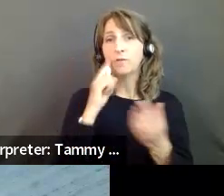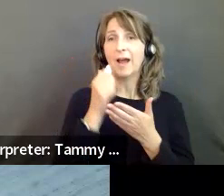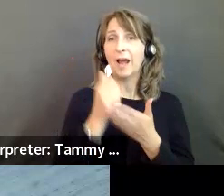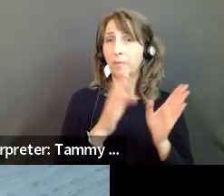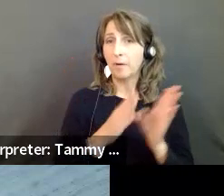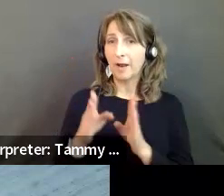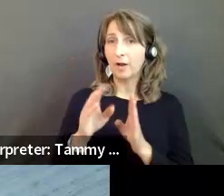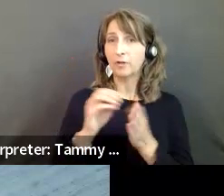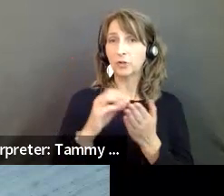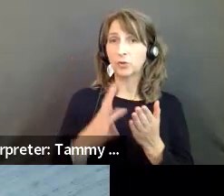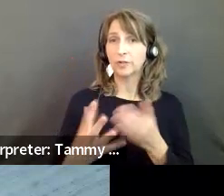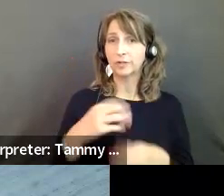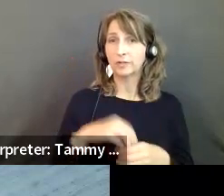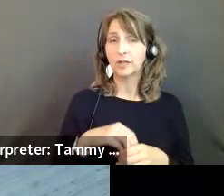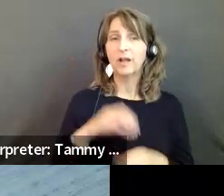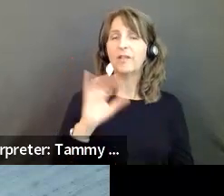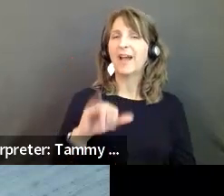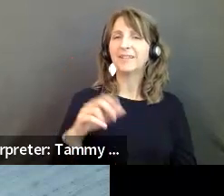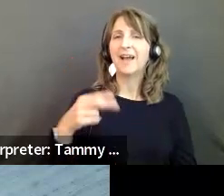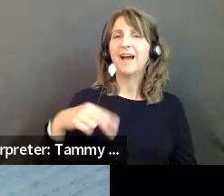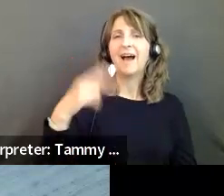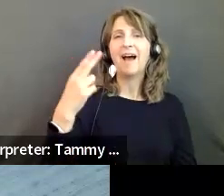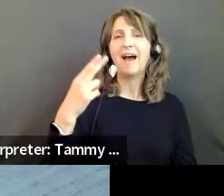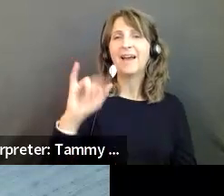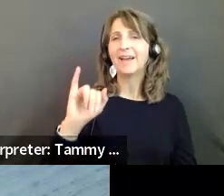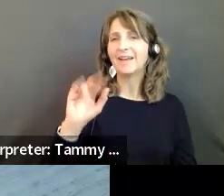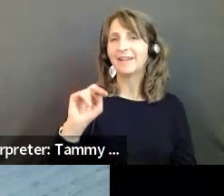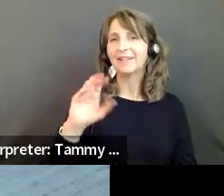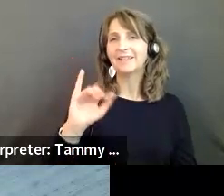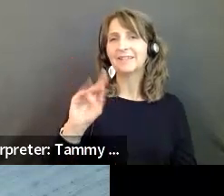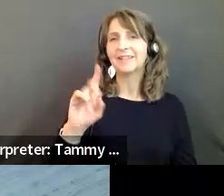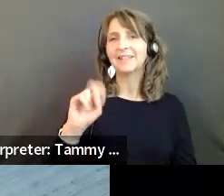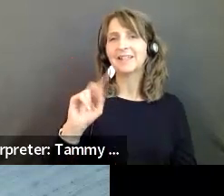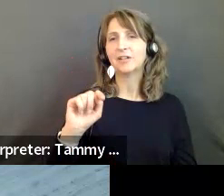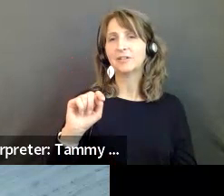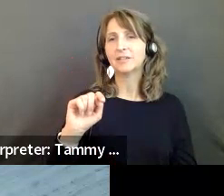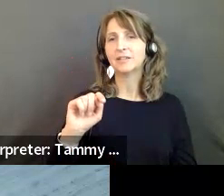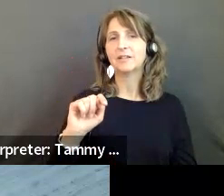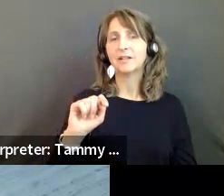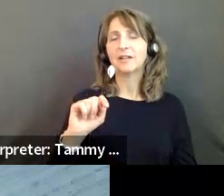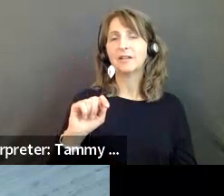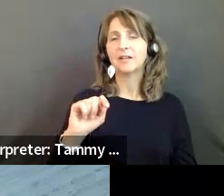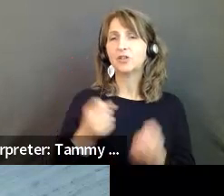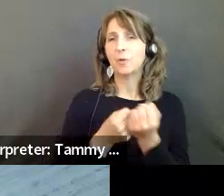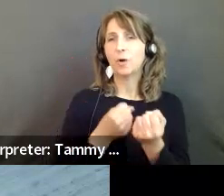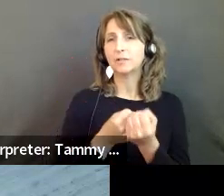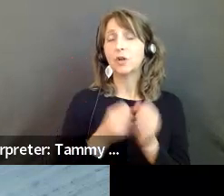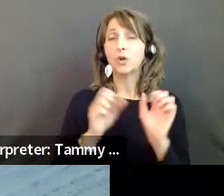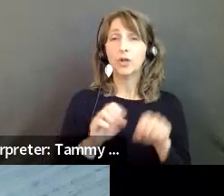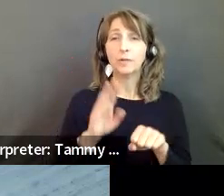And I'm talking about high incident supports for students who are maybe dyslexic or they may just be.